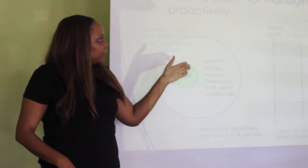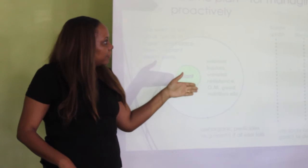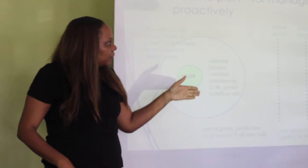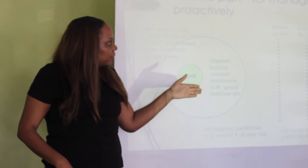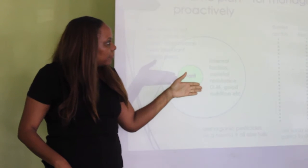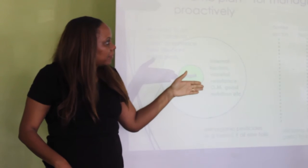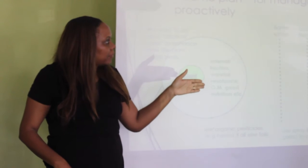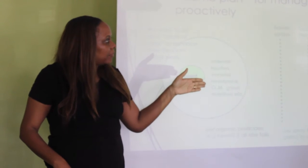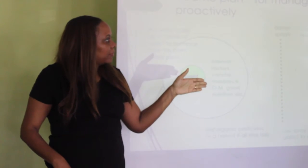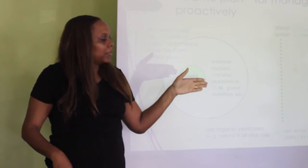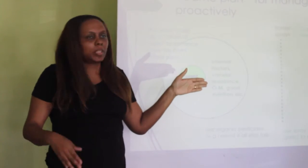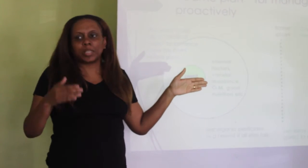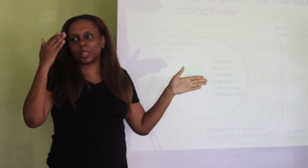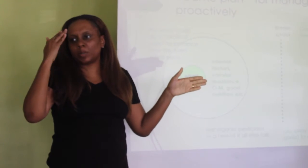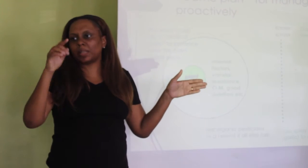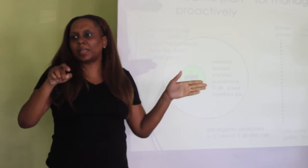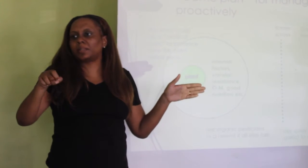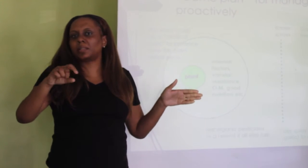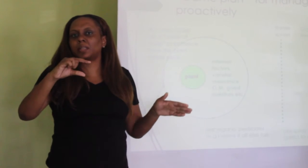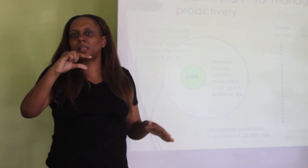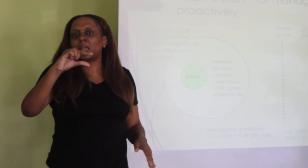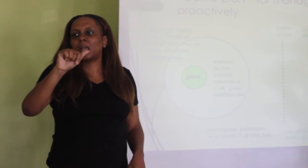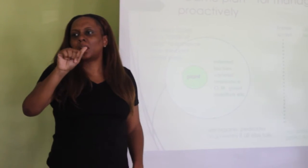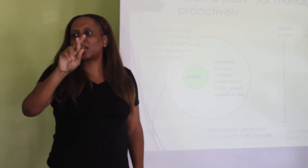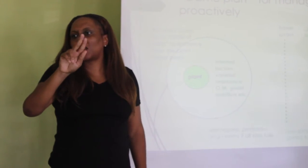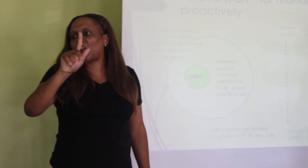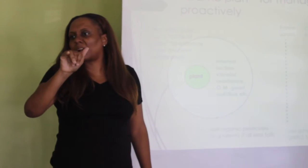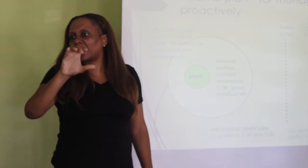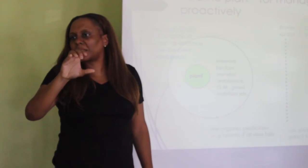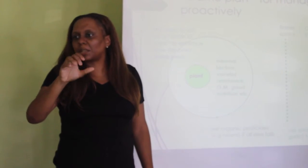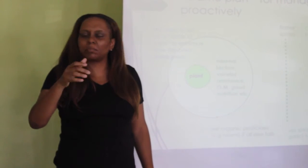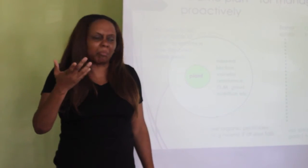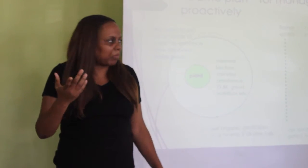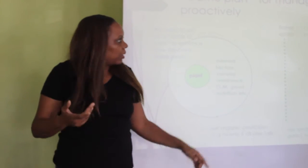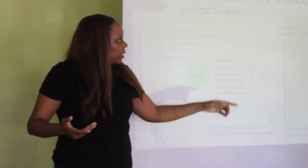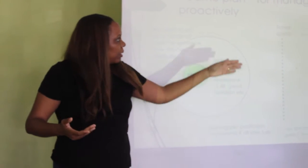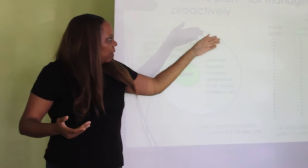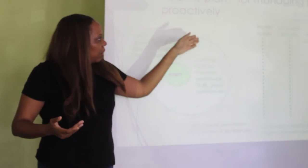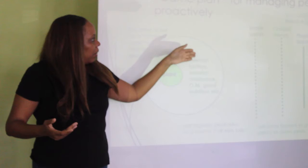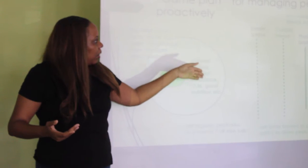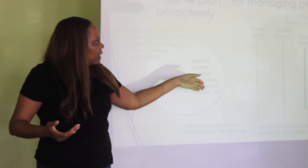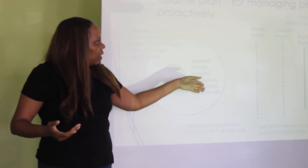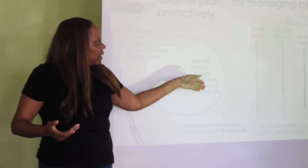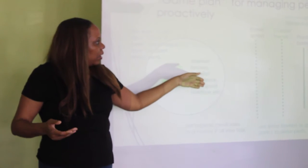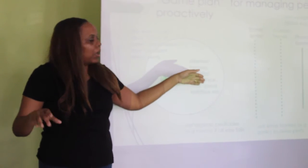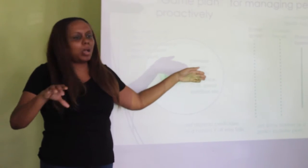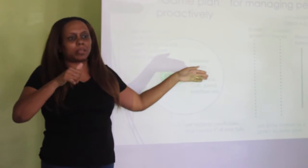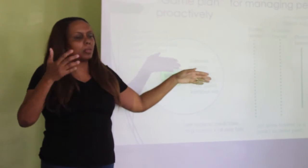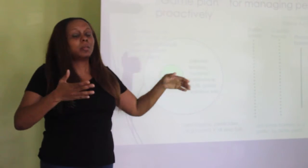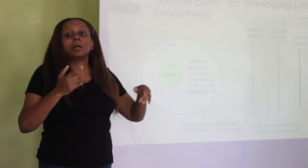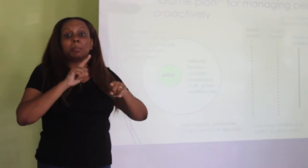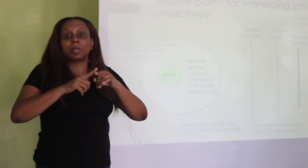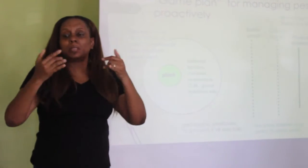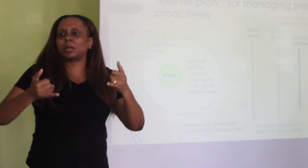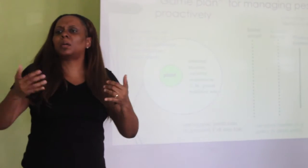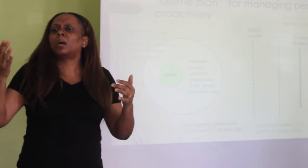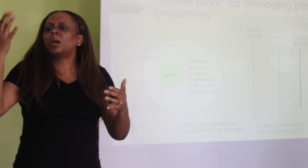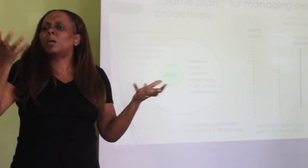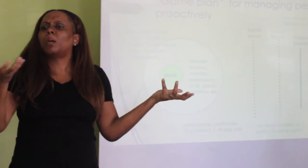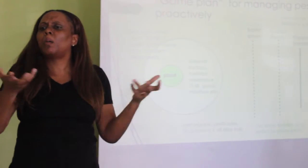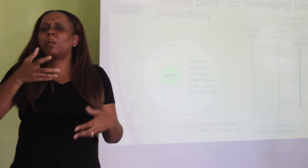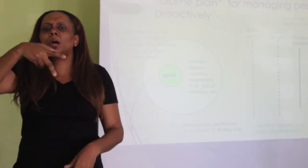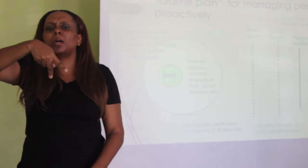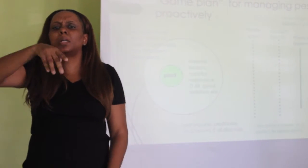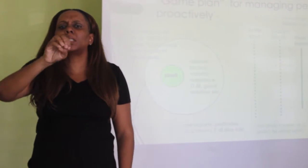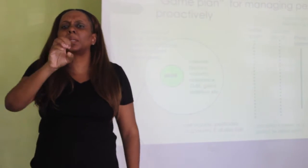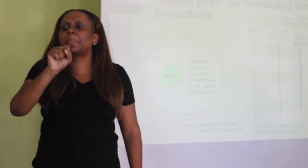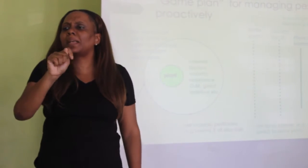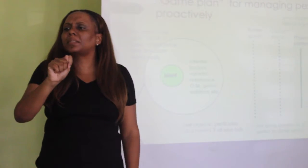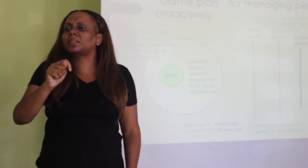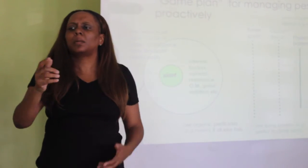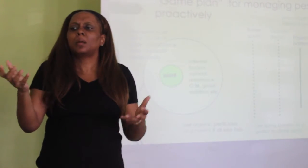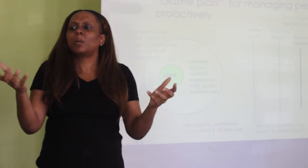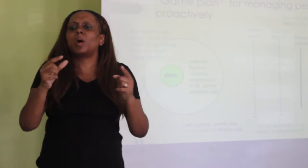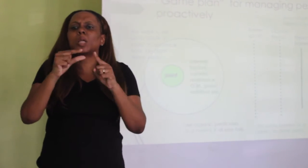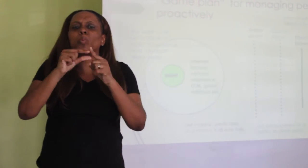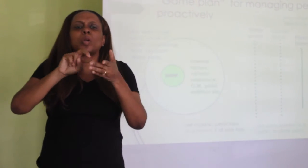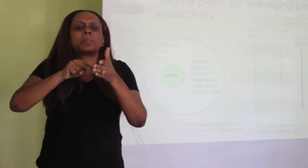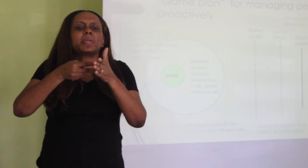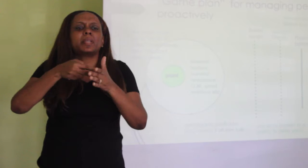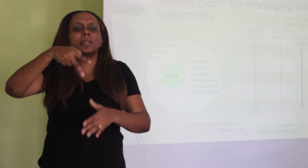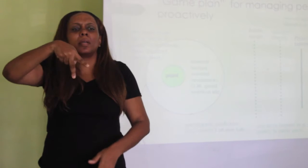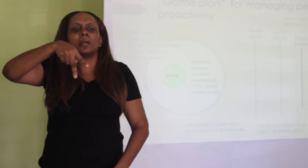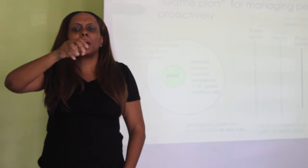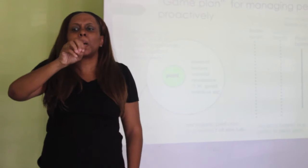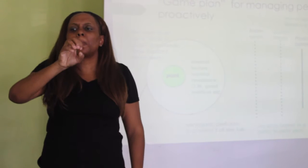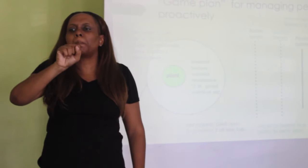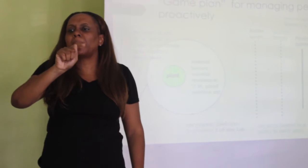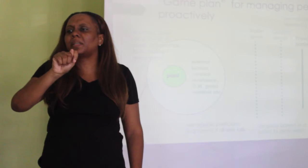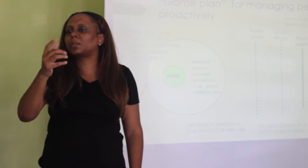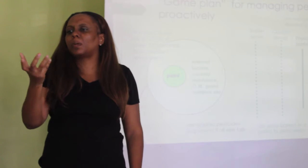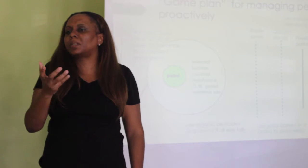we talk about controlling the pests but what is the best any person can answer